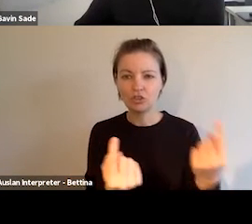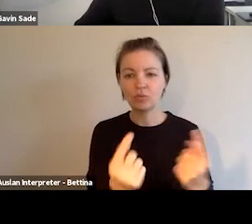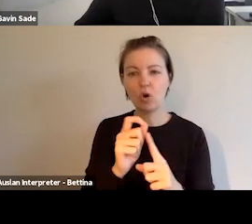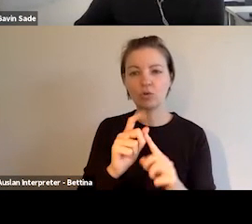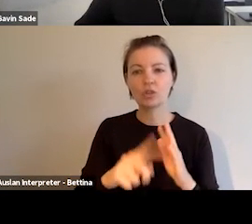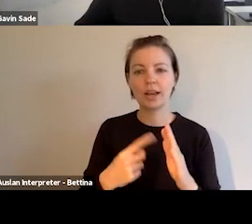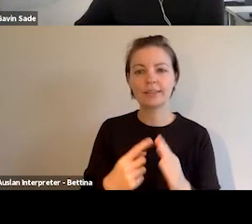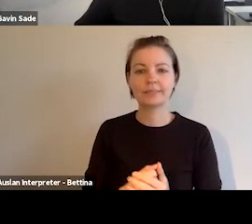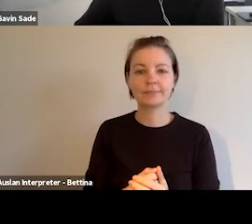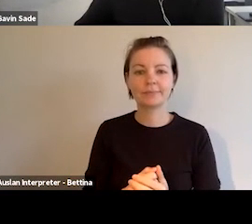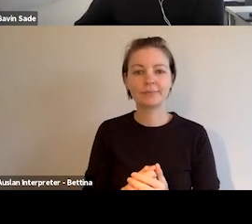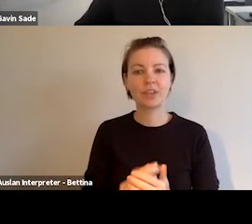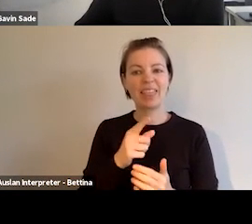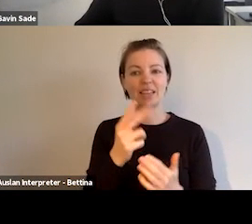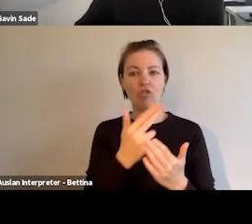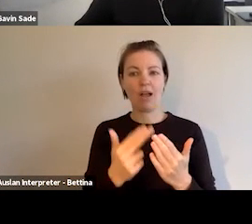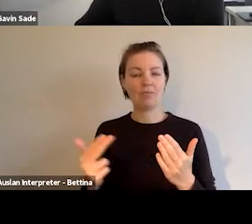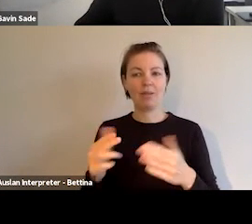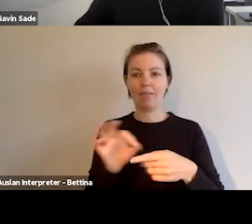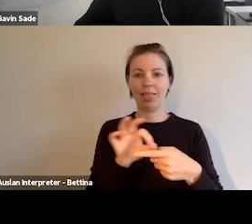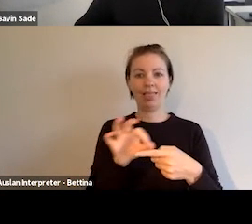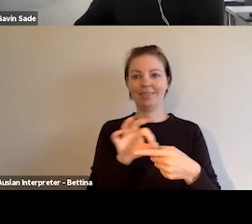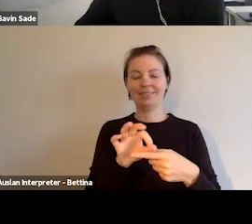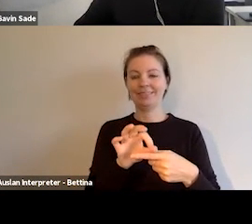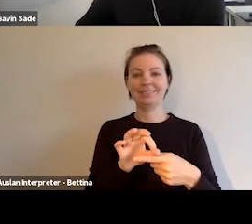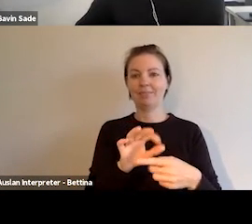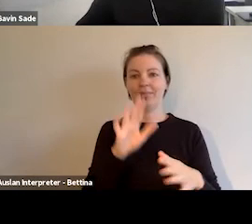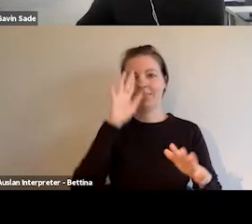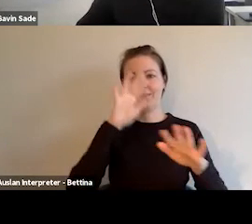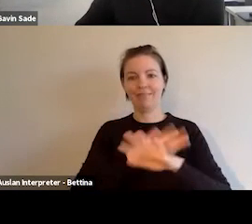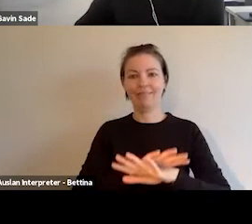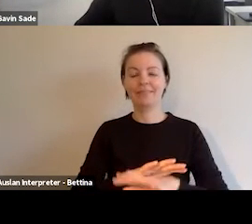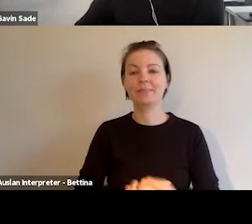This diagram here is a lot of colors and squares, but I will take you through it very briefly.